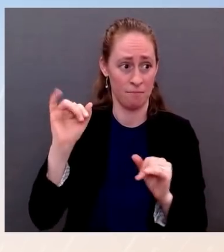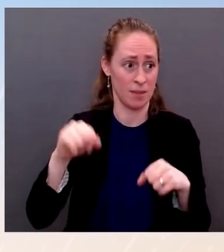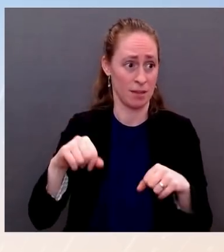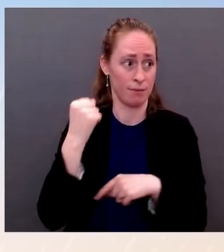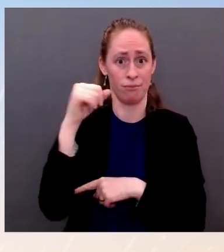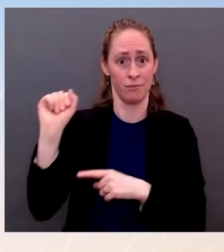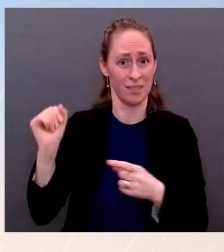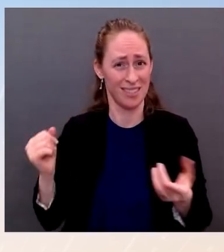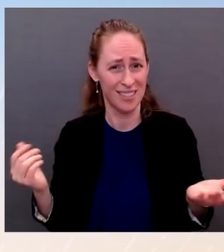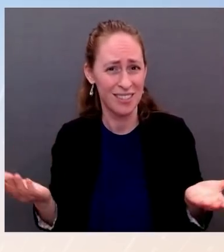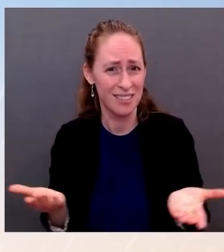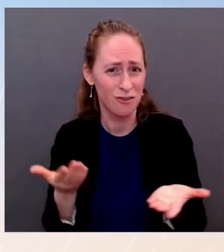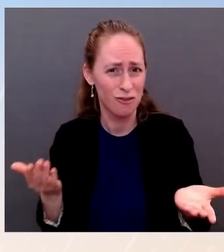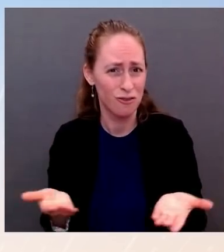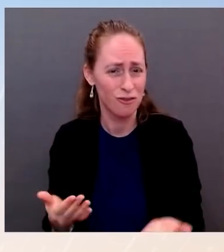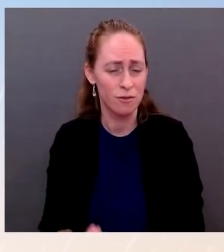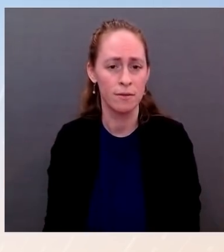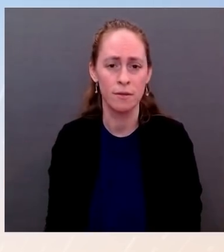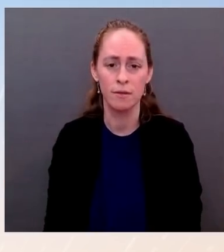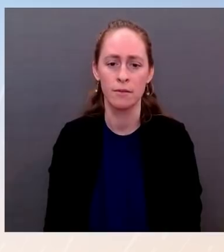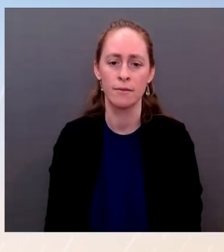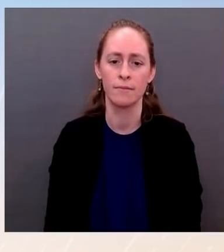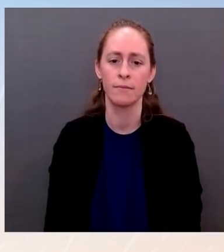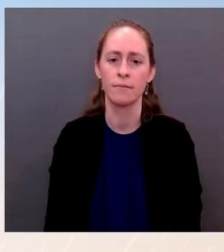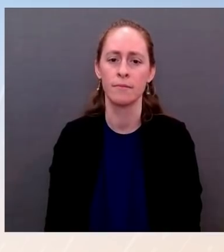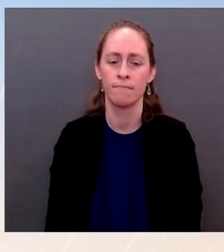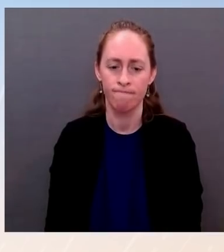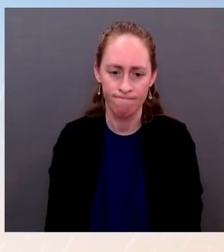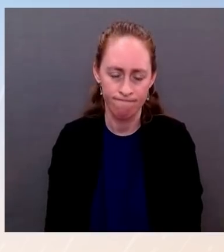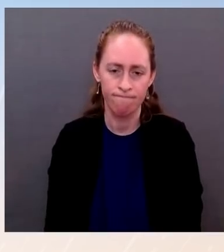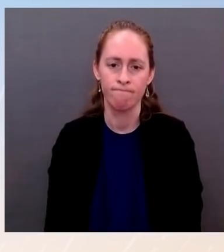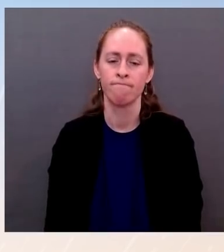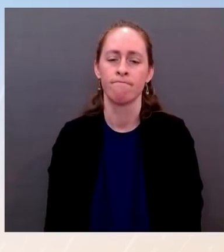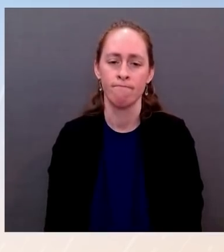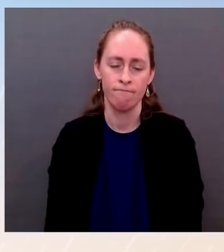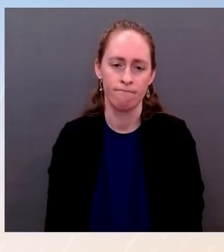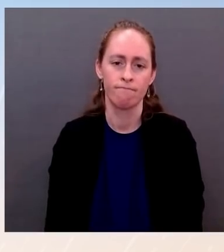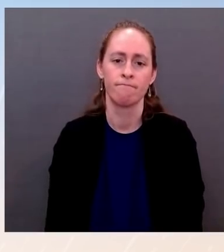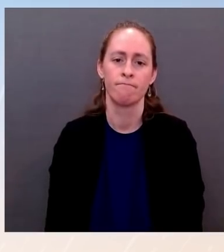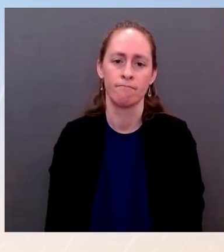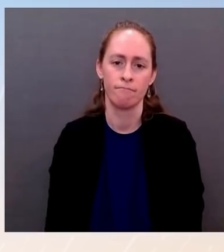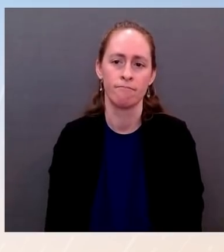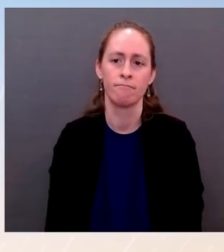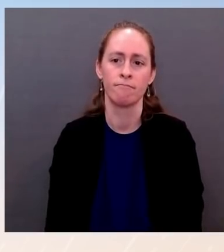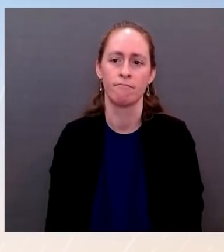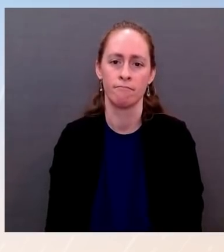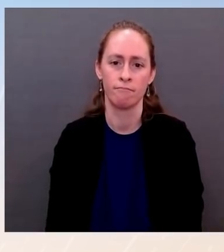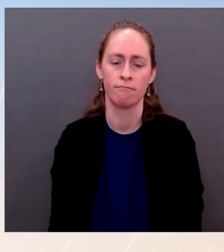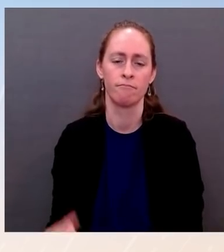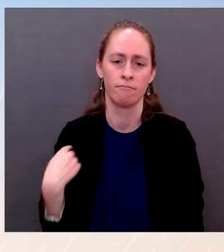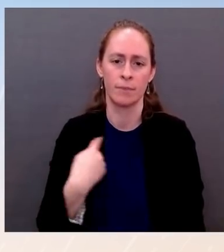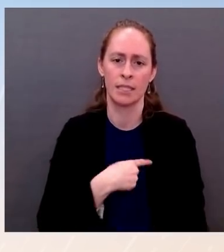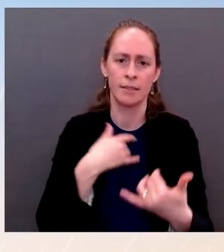the President speaking with Prime Minister Trudeau about this is part of our effort. But our team -- Liz Sherwood -- Dr. Liz Sherwood-Randall,